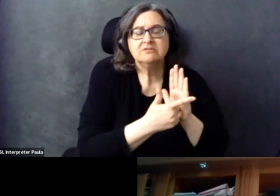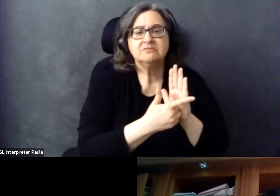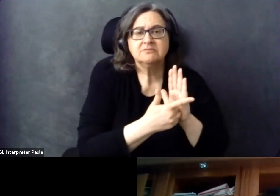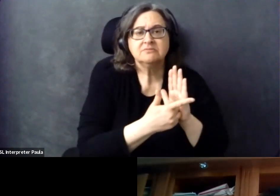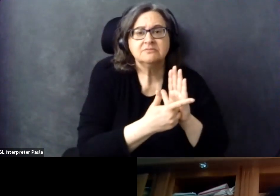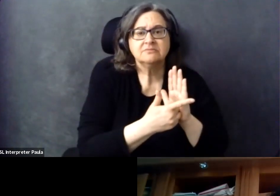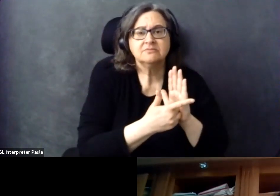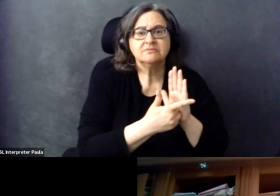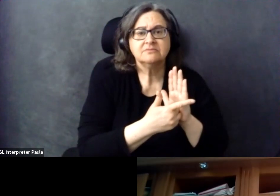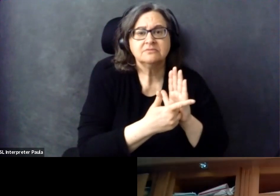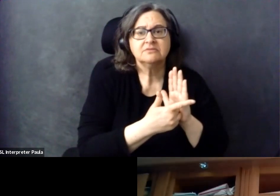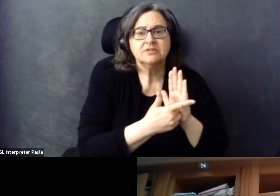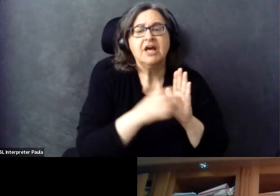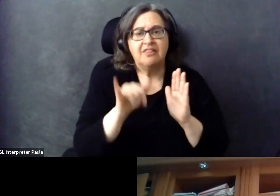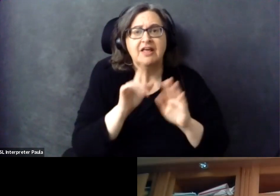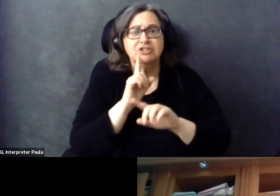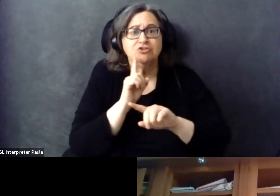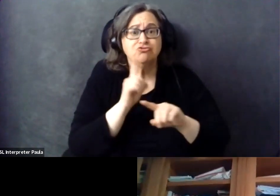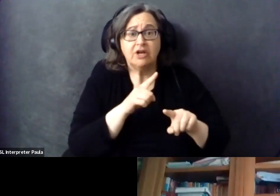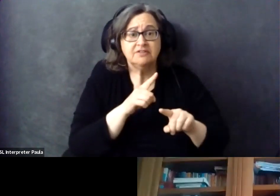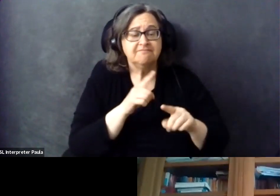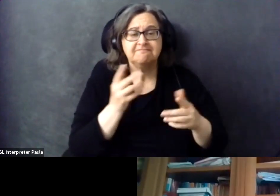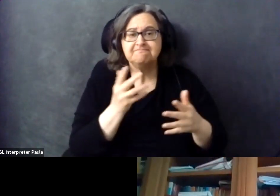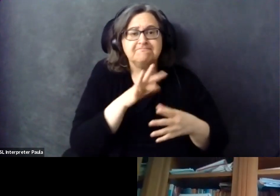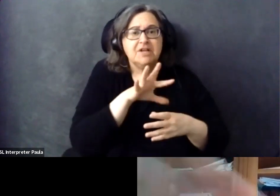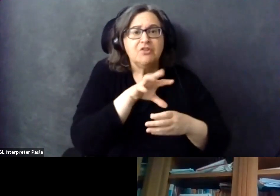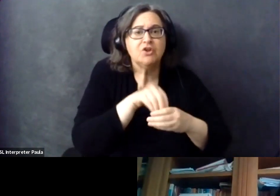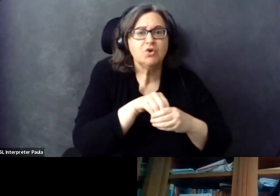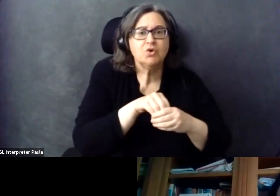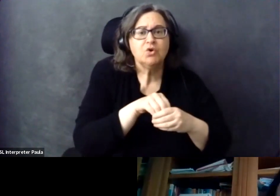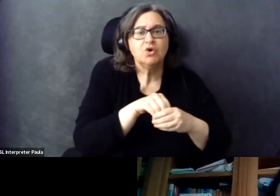very happy for that. So the accessibility